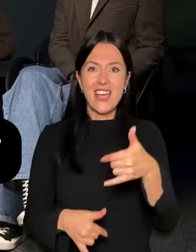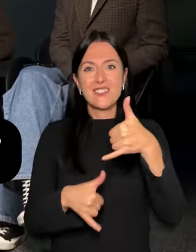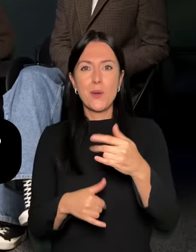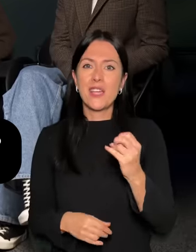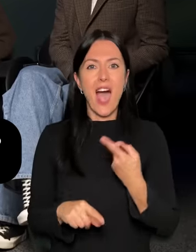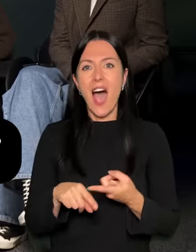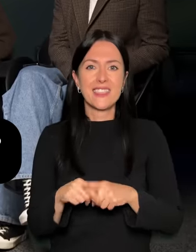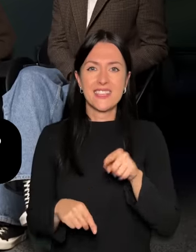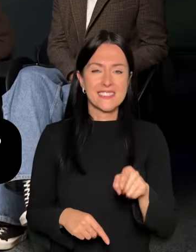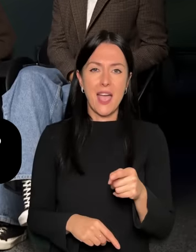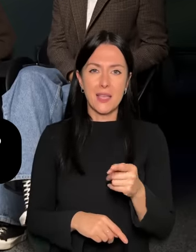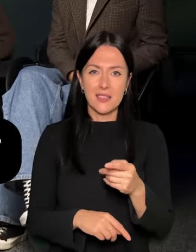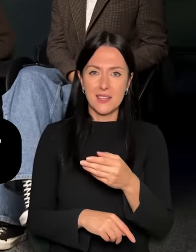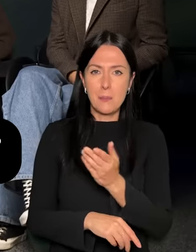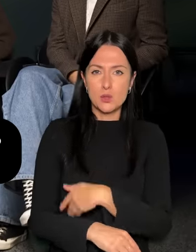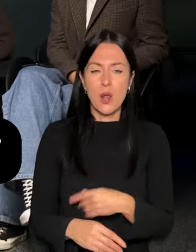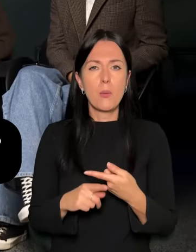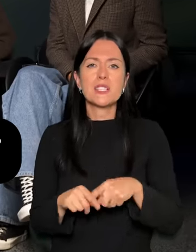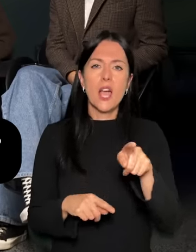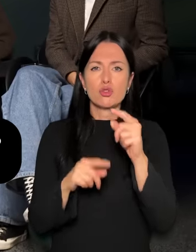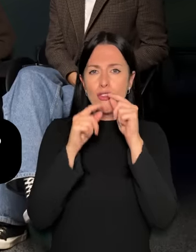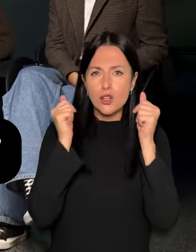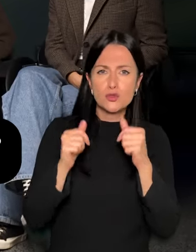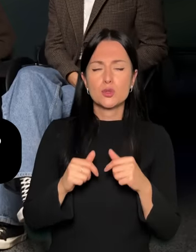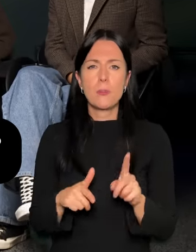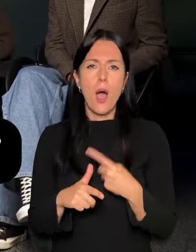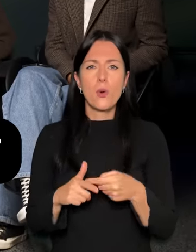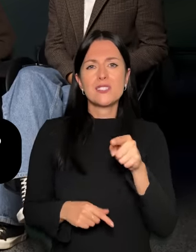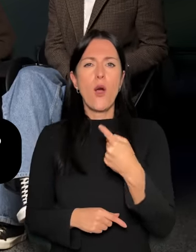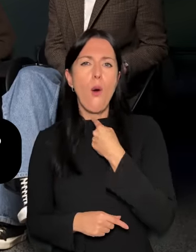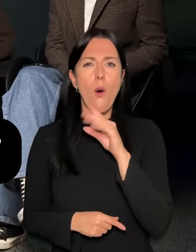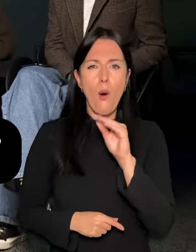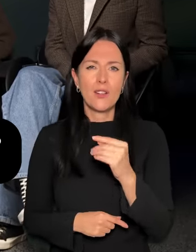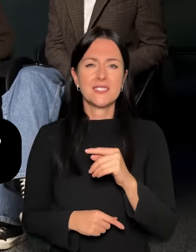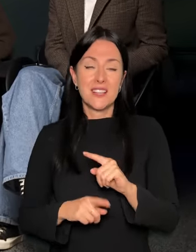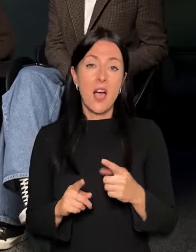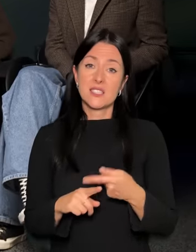Okay, I am this tall guy, not this one without a hand. Yes, or this guy with a mustache, or this guy with the voice.